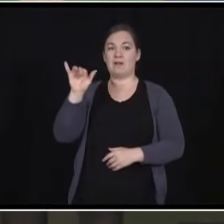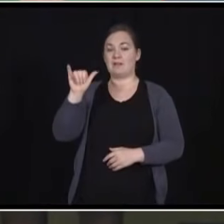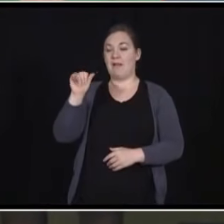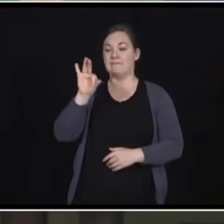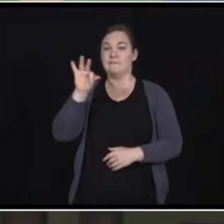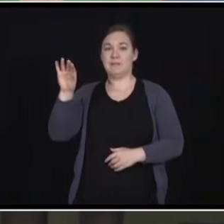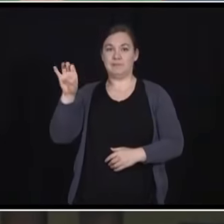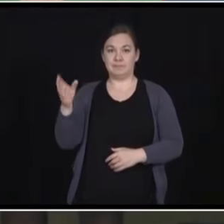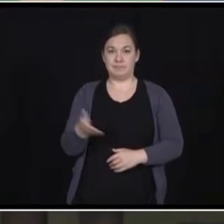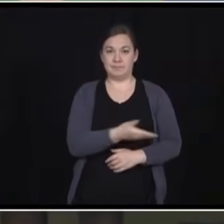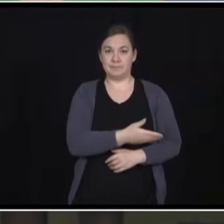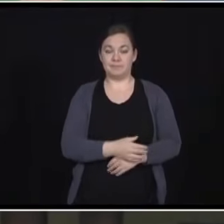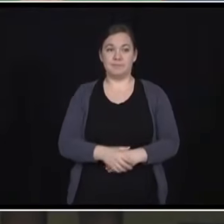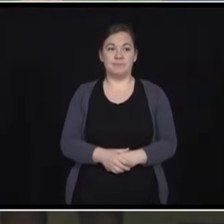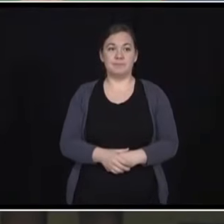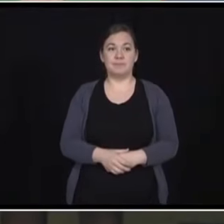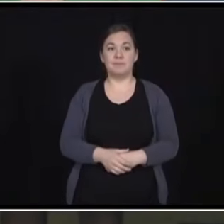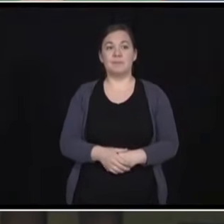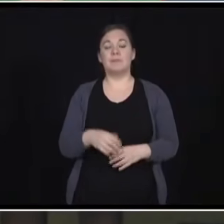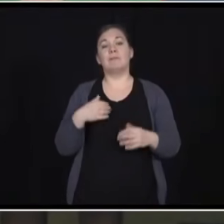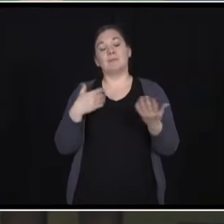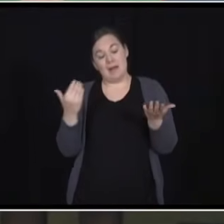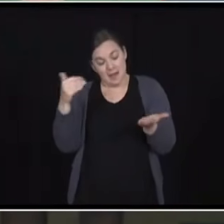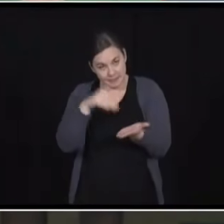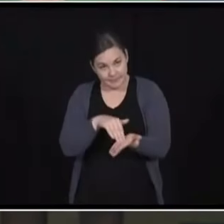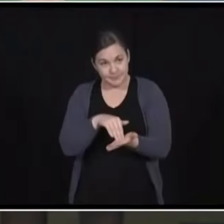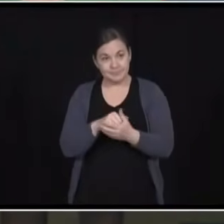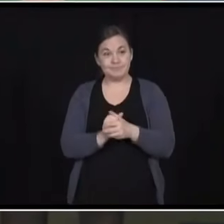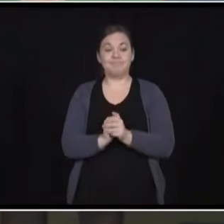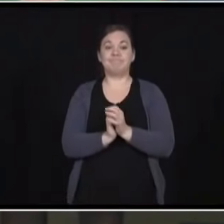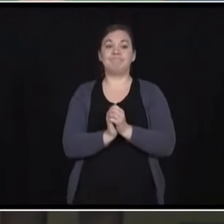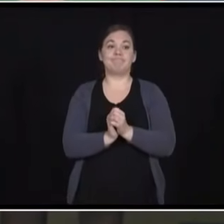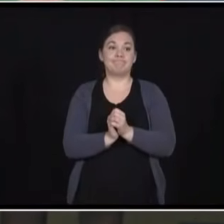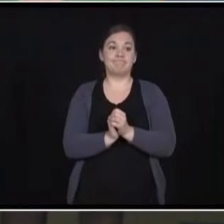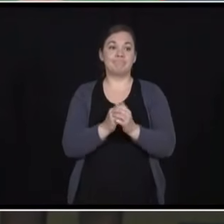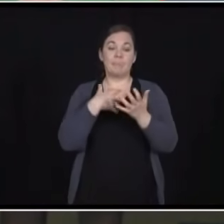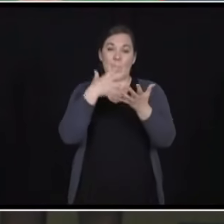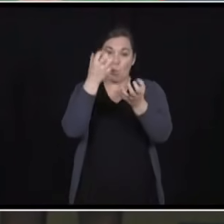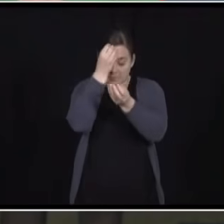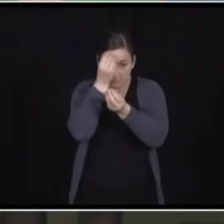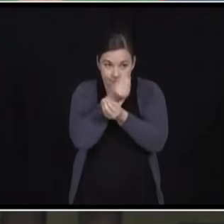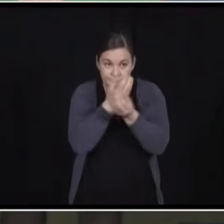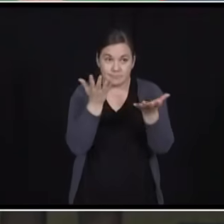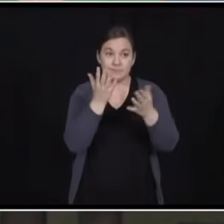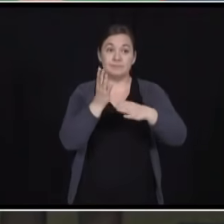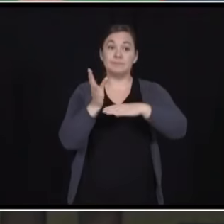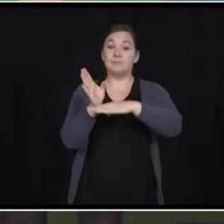they can't, why is a store like that considered essential? I will pass it over to the doctor.